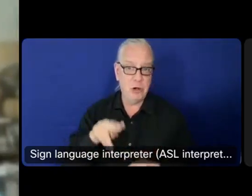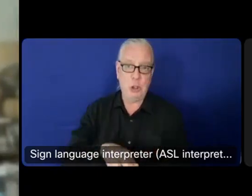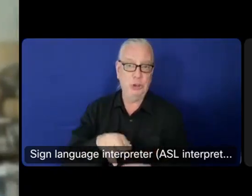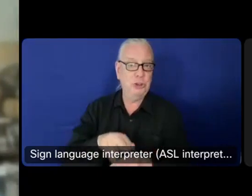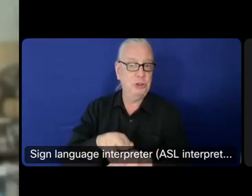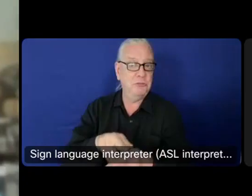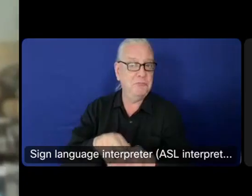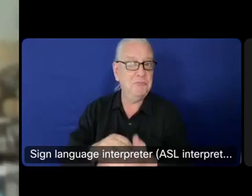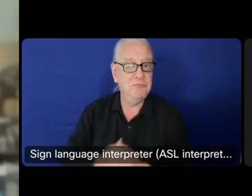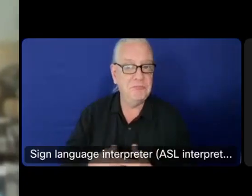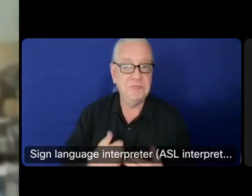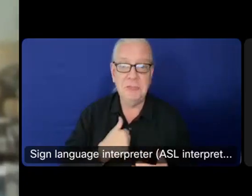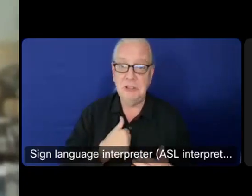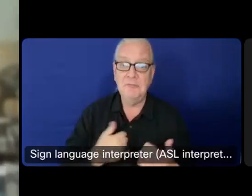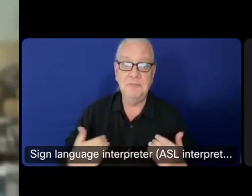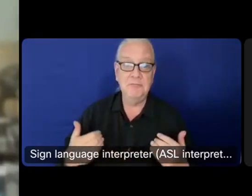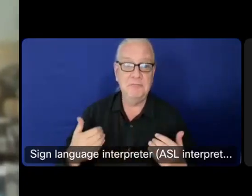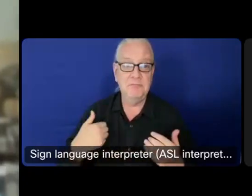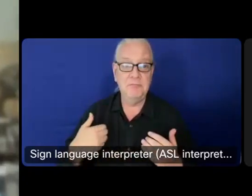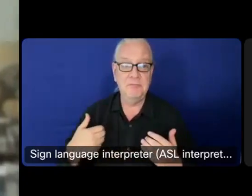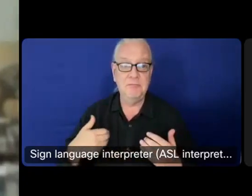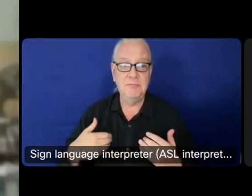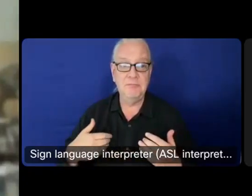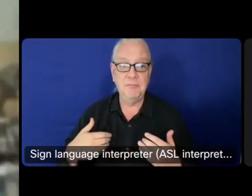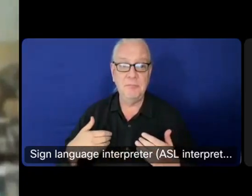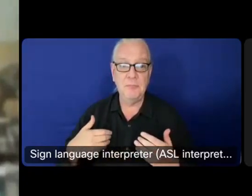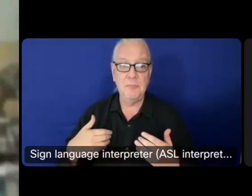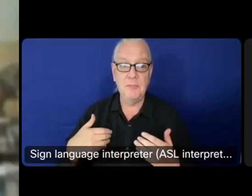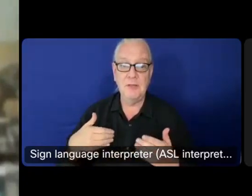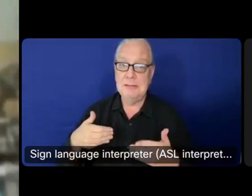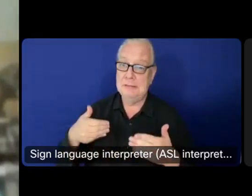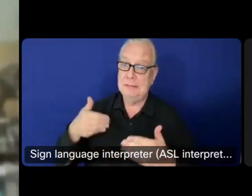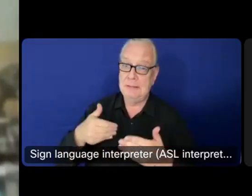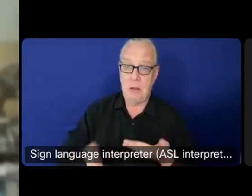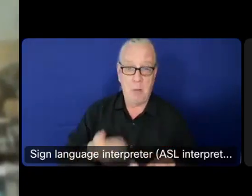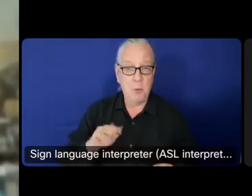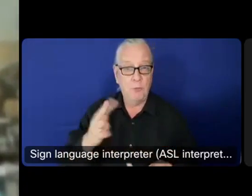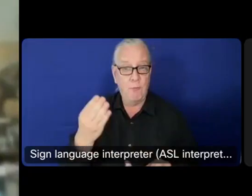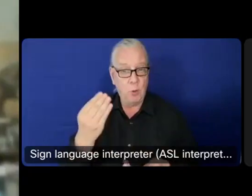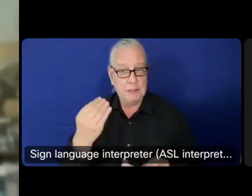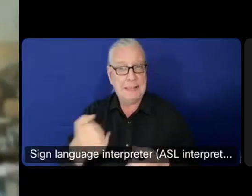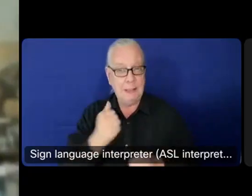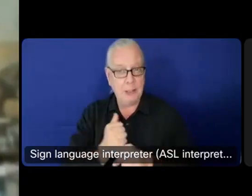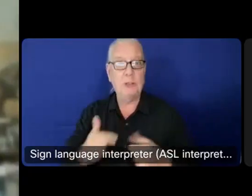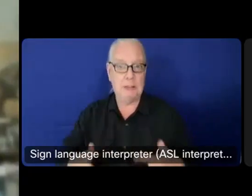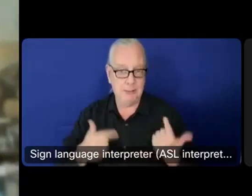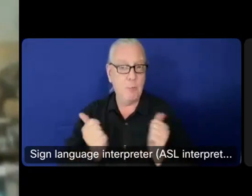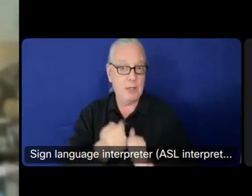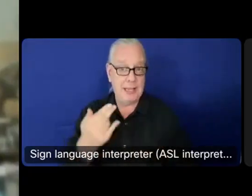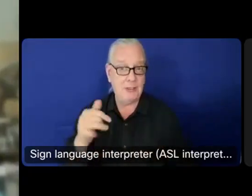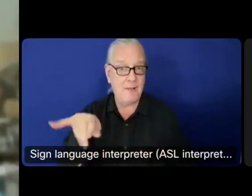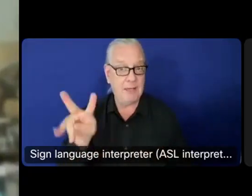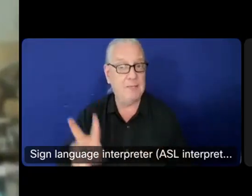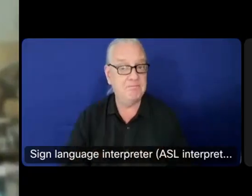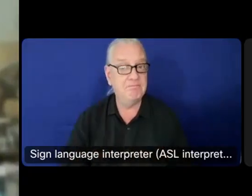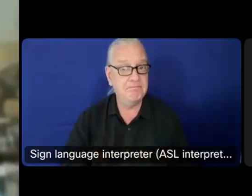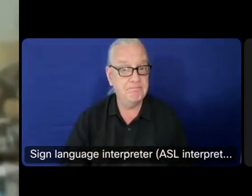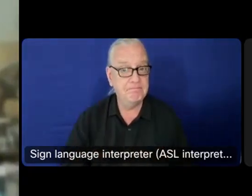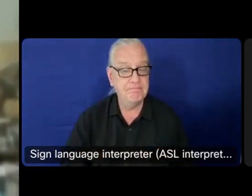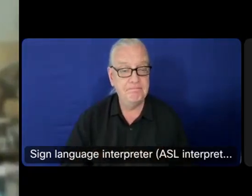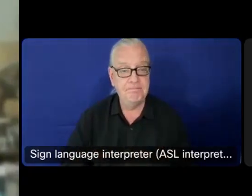HIV for coming into my 14th year. So, not as long as some